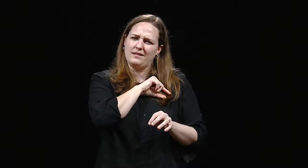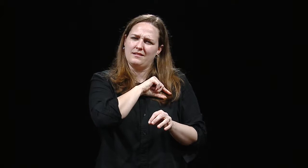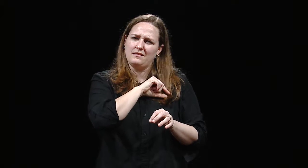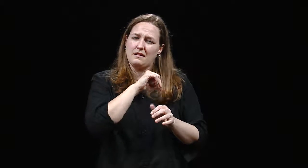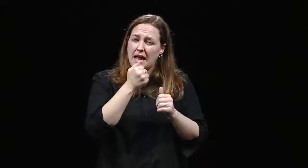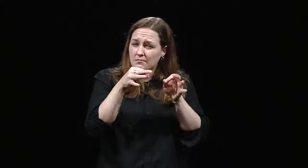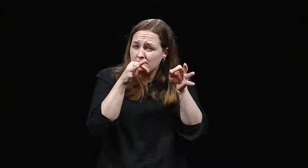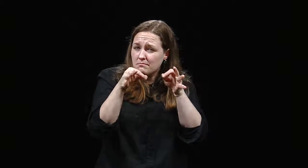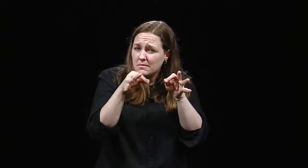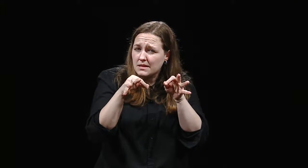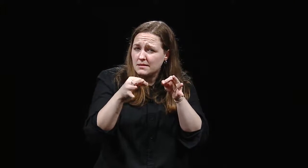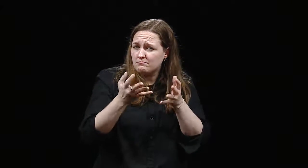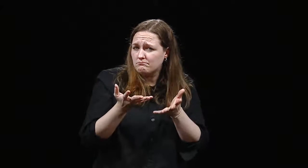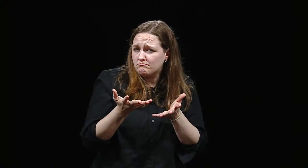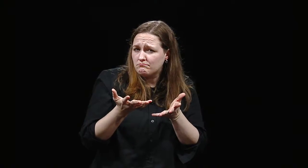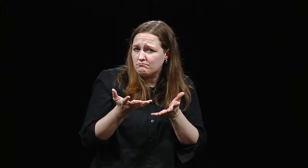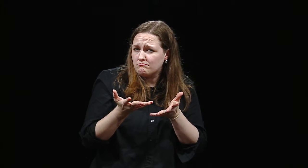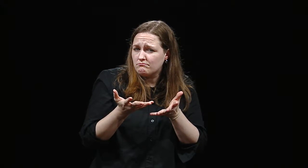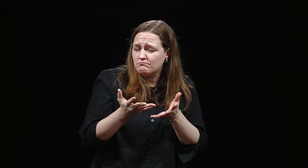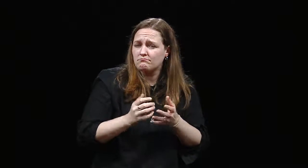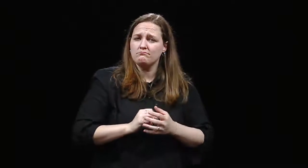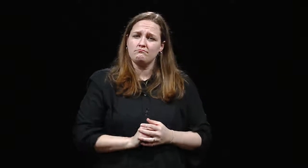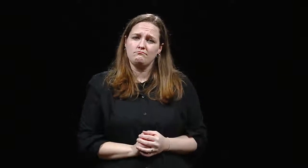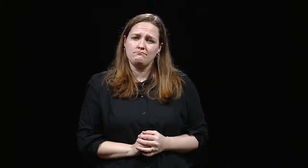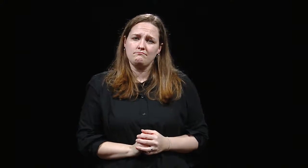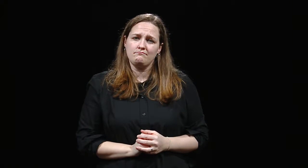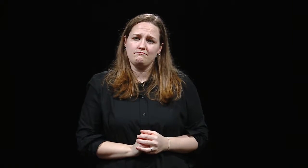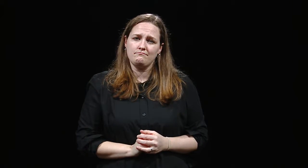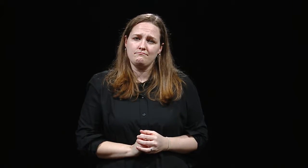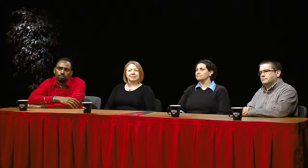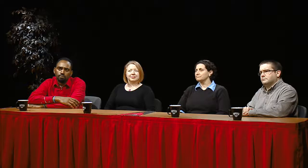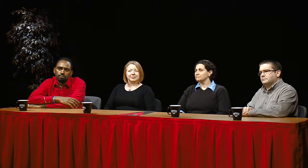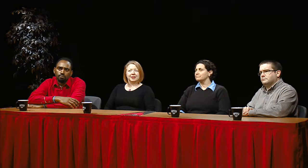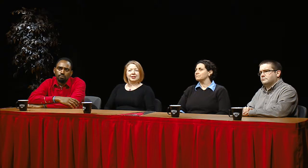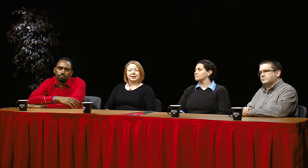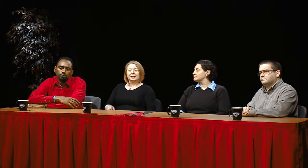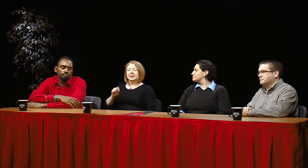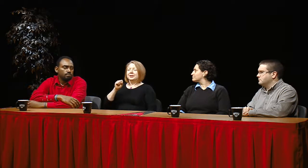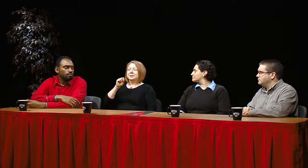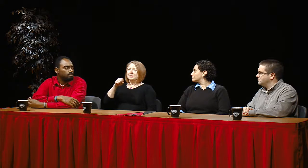So I kind of just remember feeling just overwhelmed at the process,